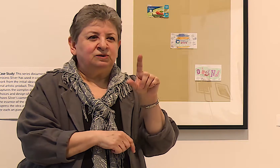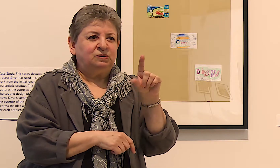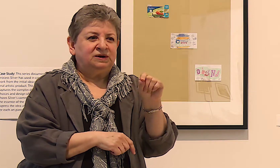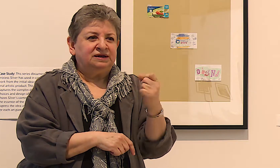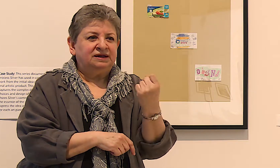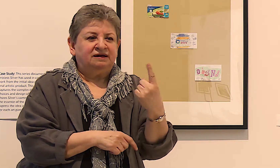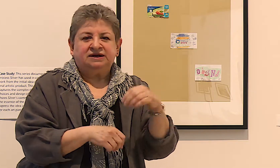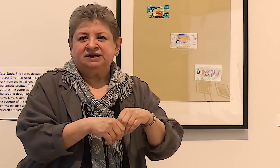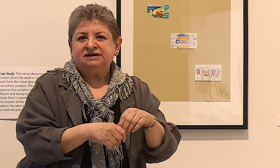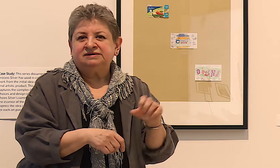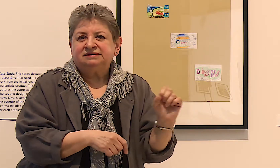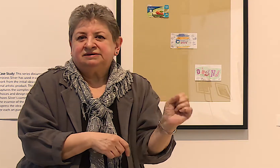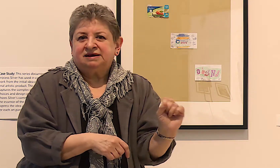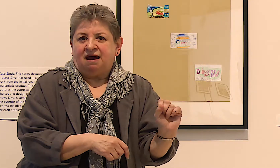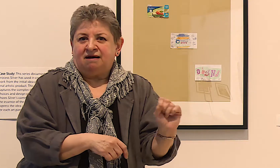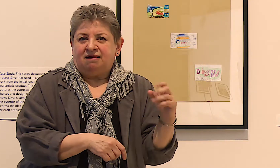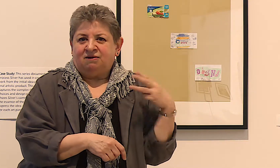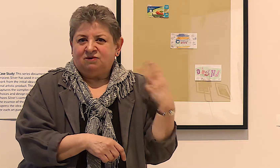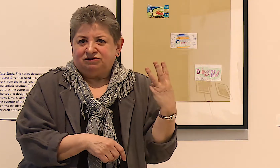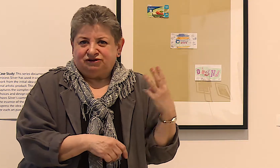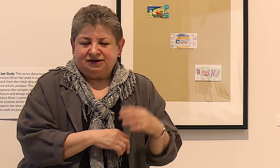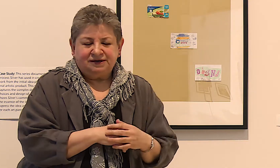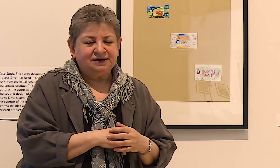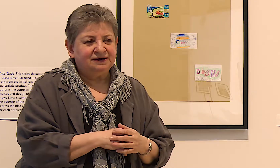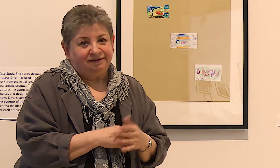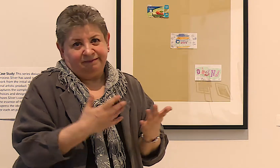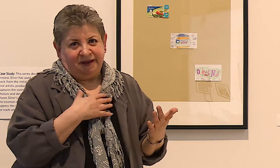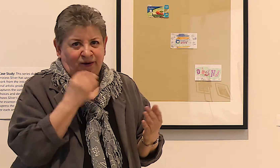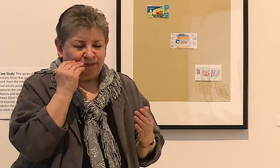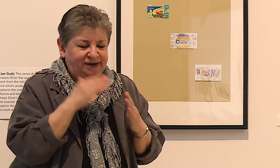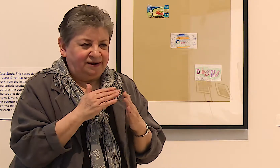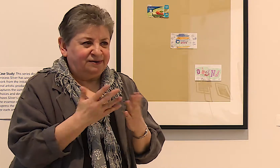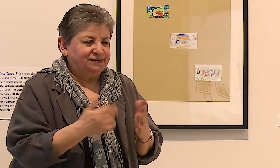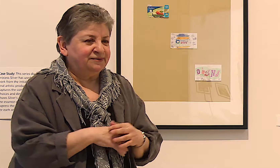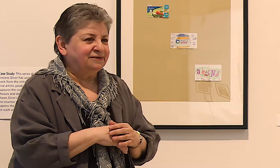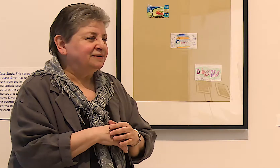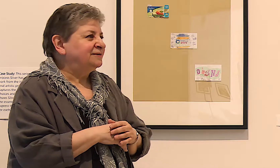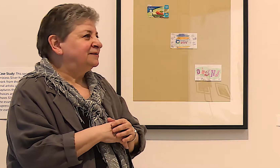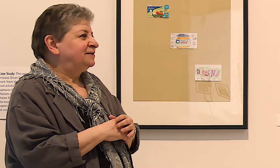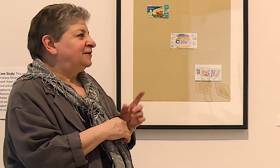That was hosted in Seattle, Washington, in my hometown.